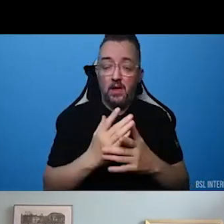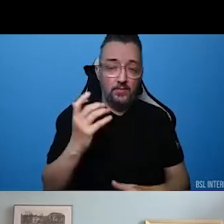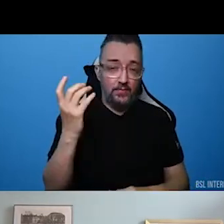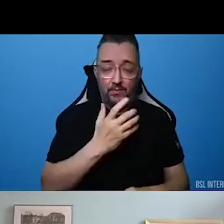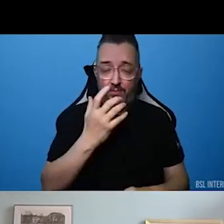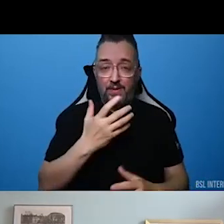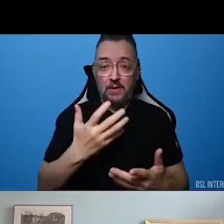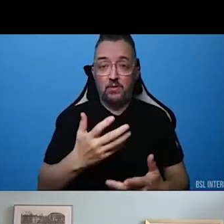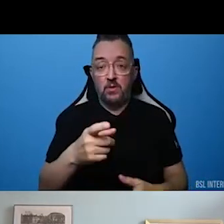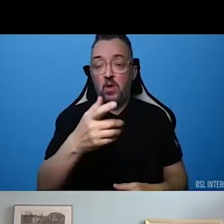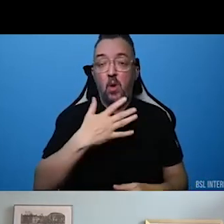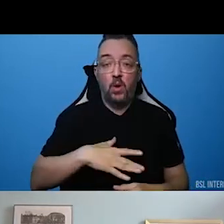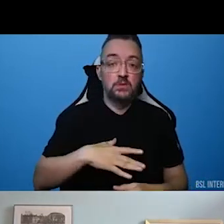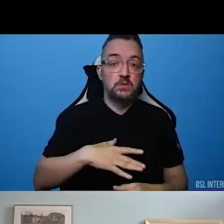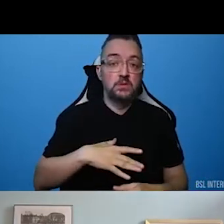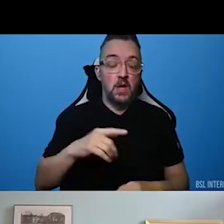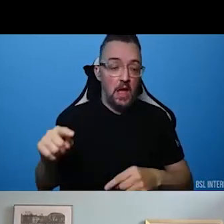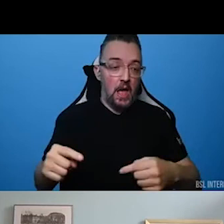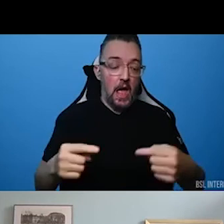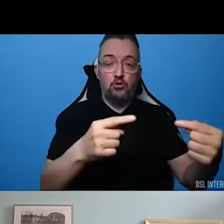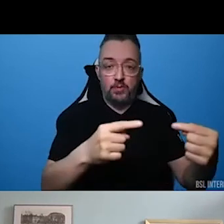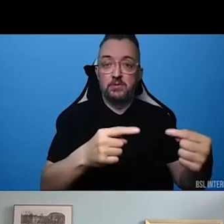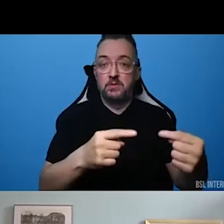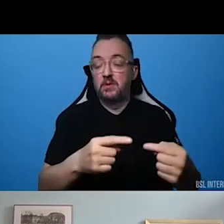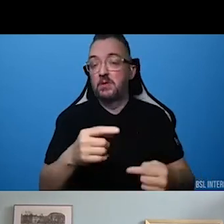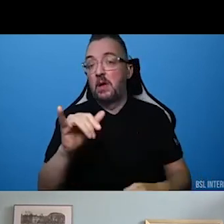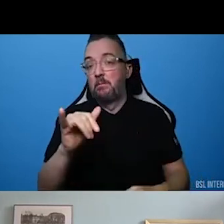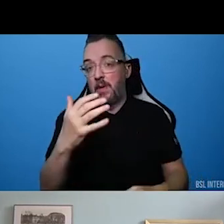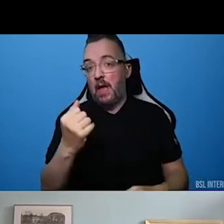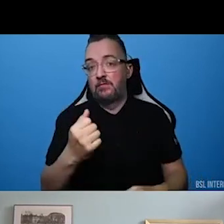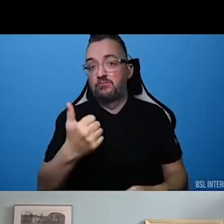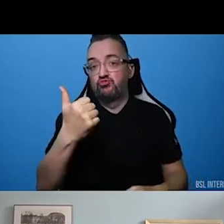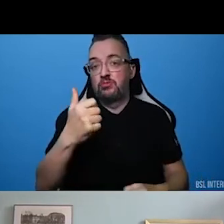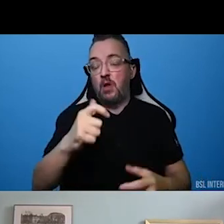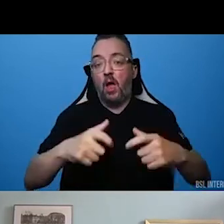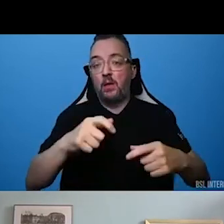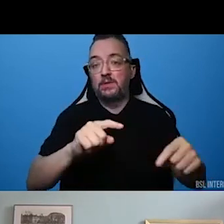if you want to make an argument against repatriation... I mean there might be good arguments against repatriation